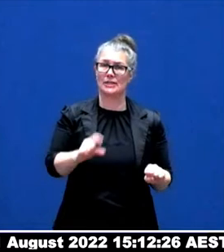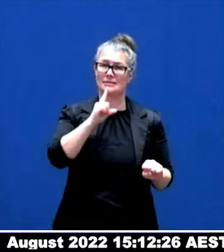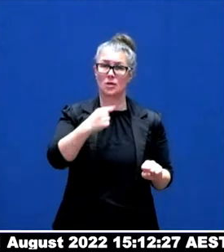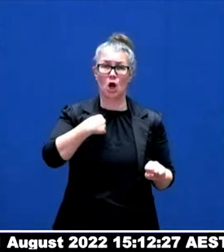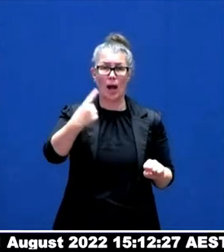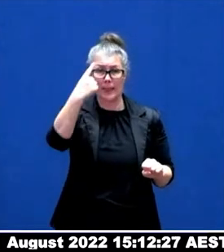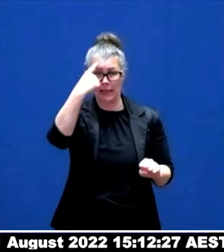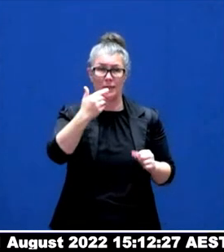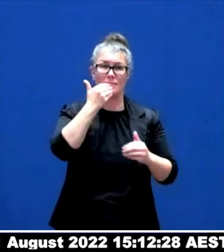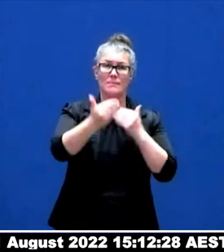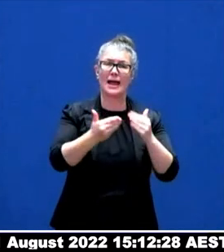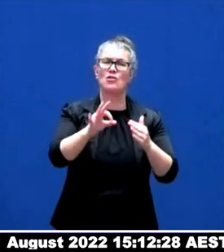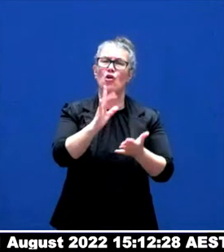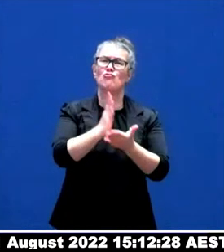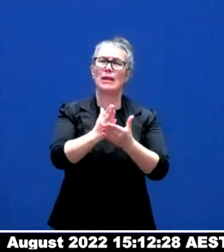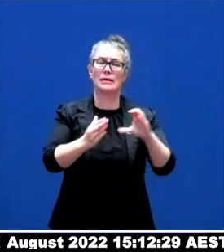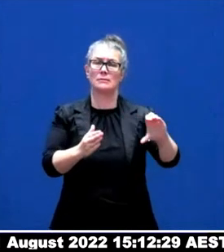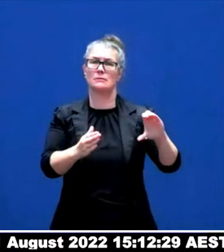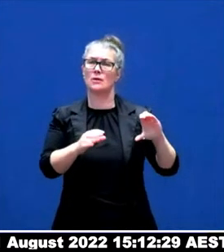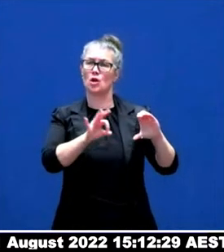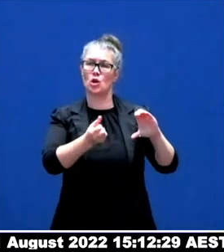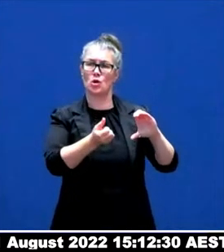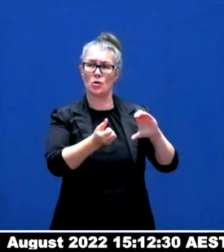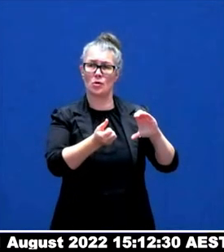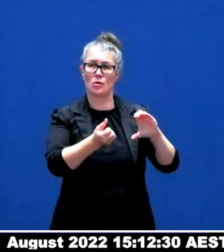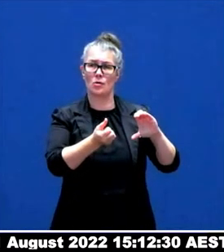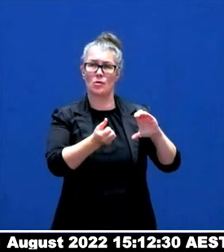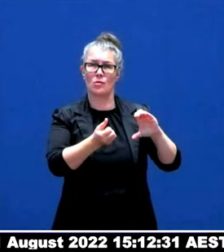Their explanation was that that was an estimate made by the Productivity Commission